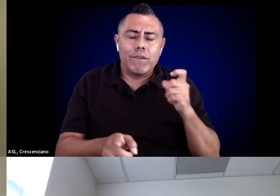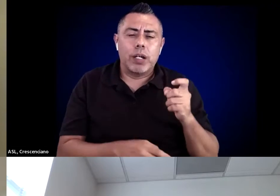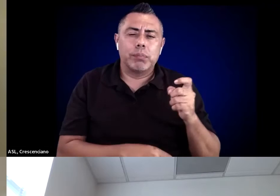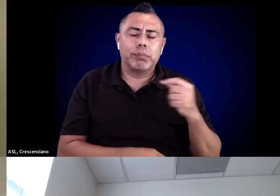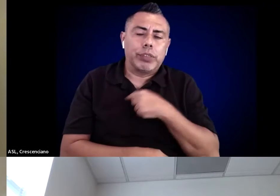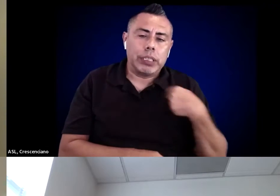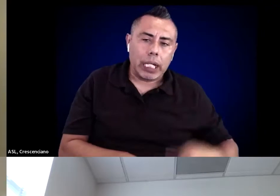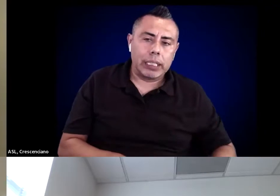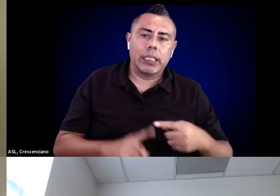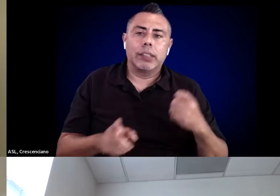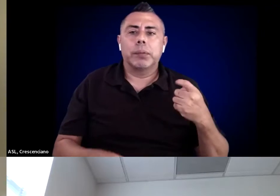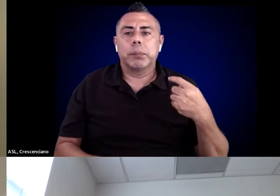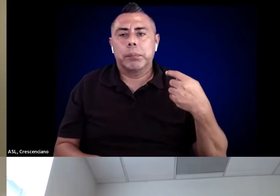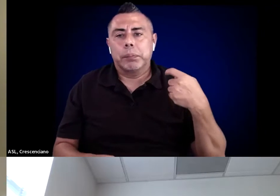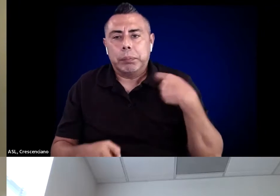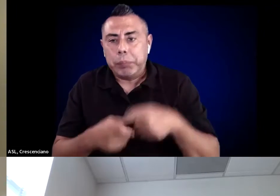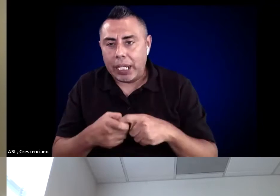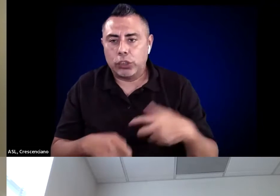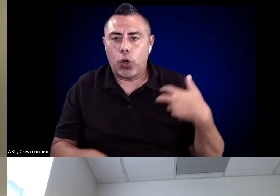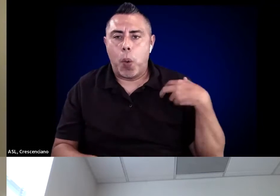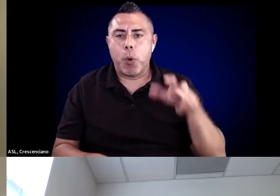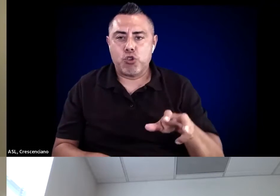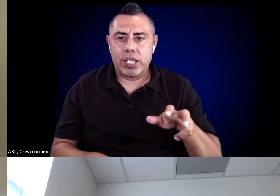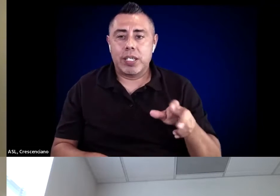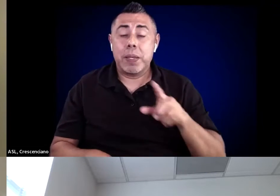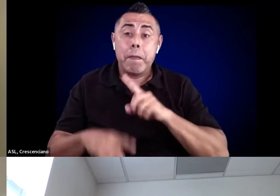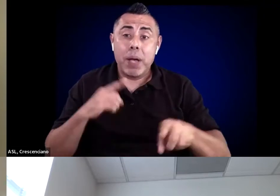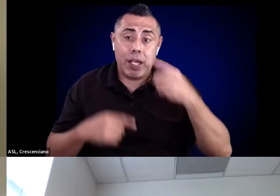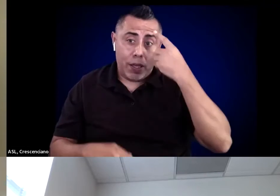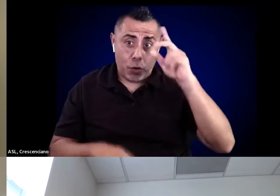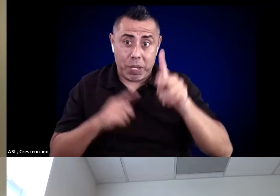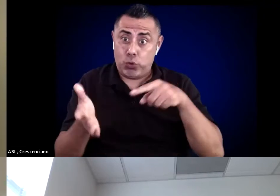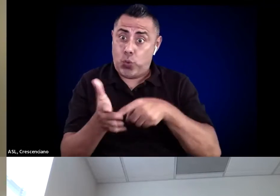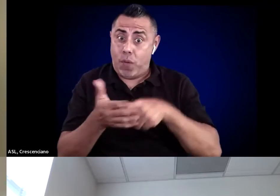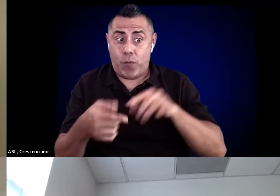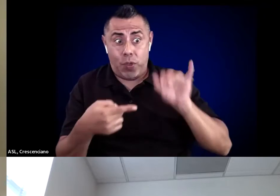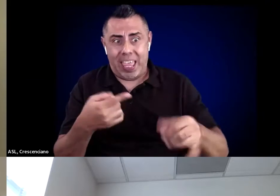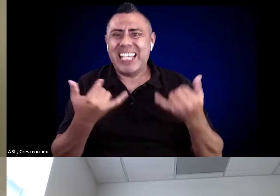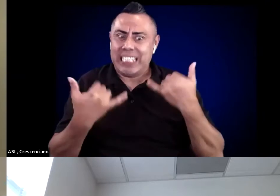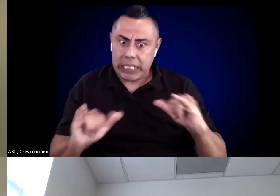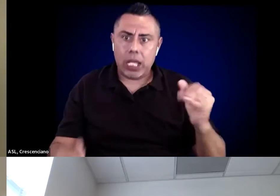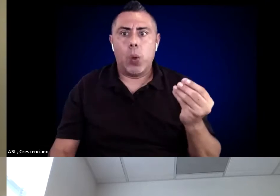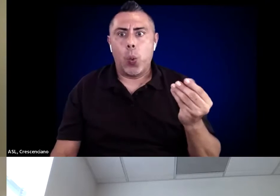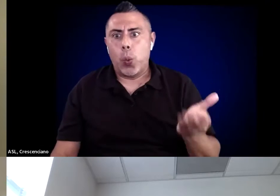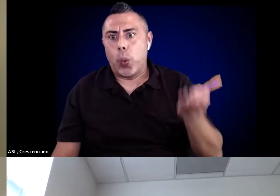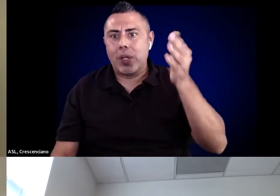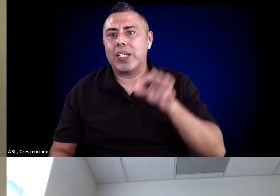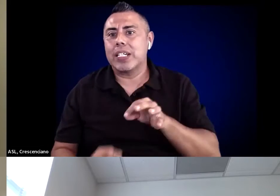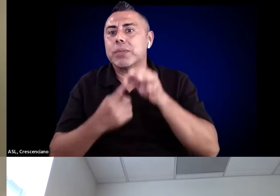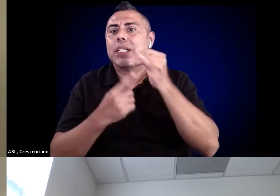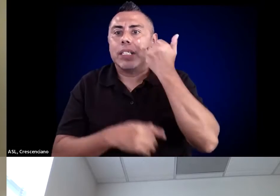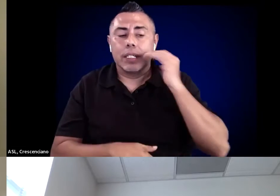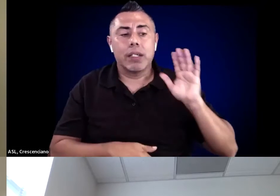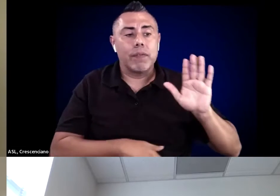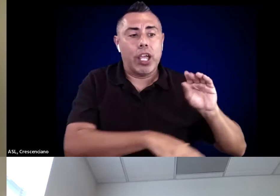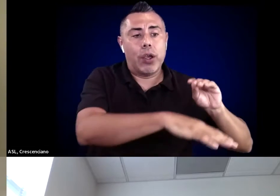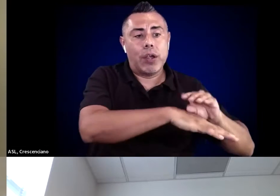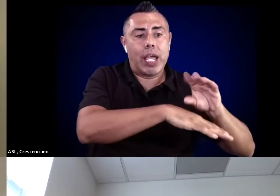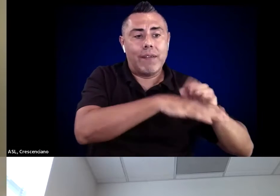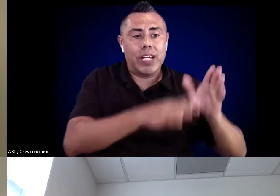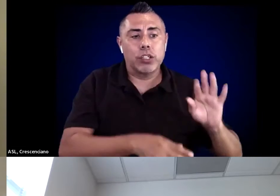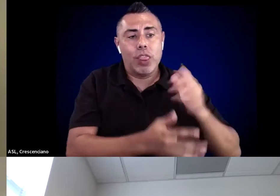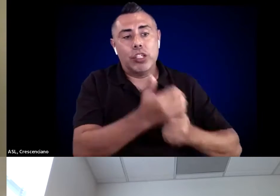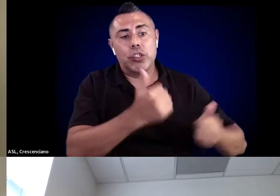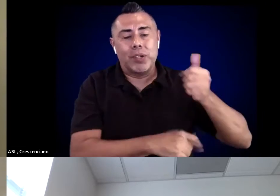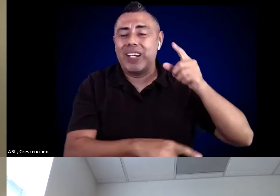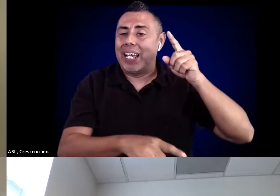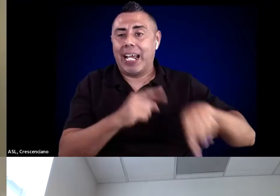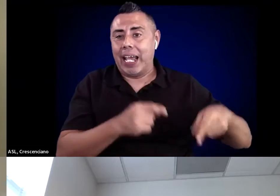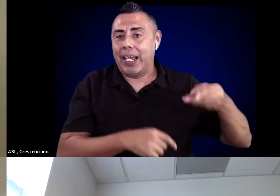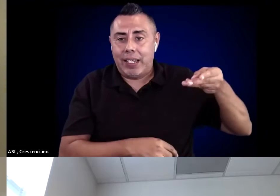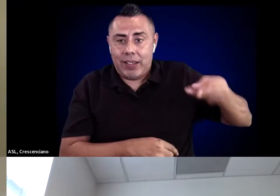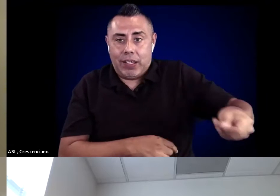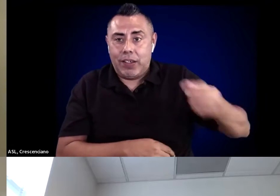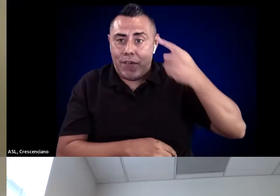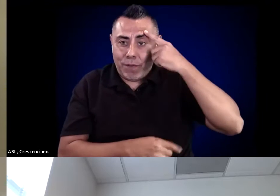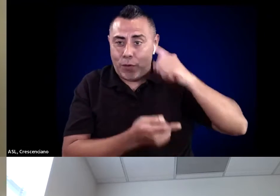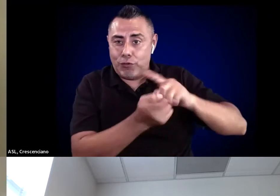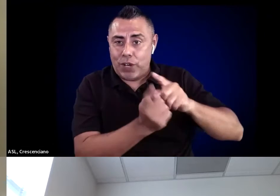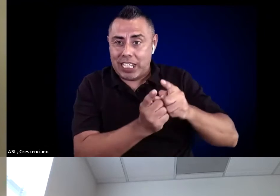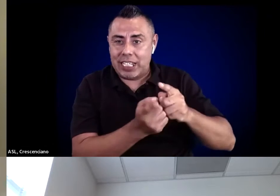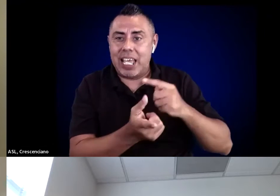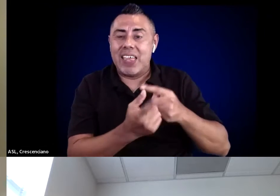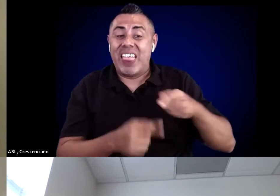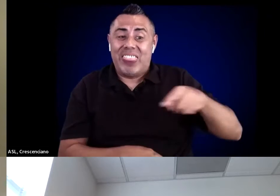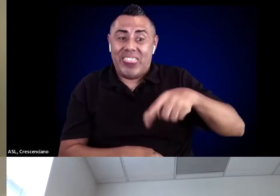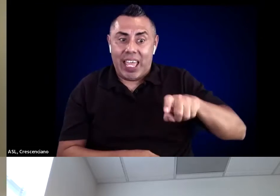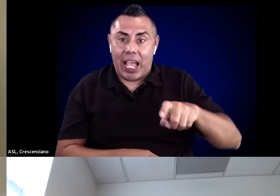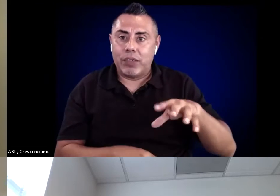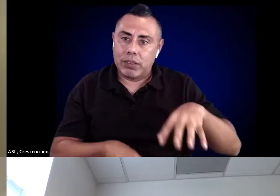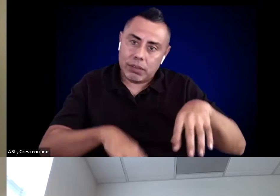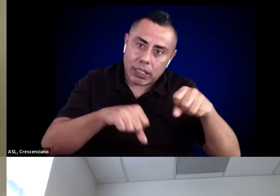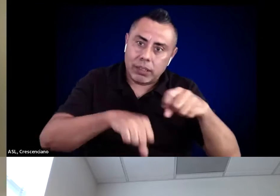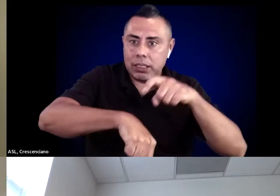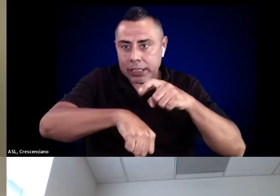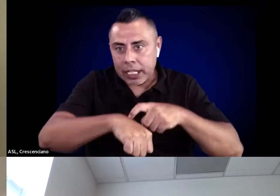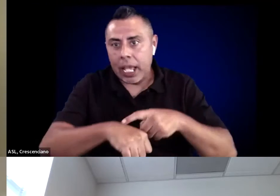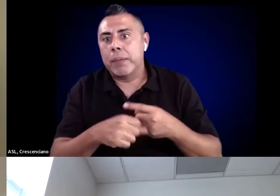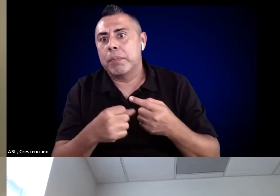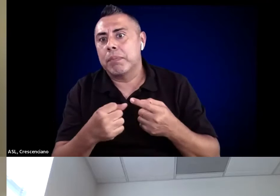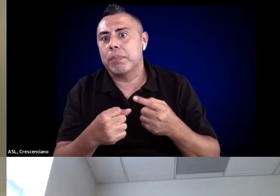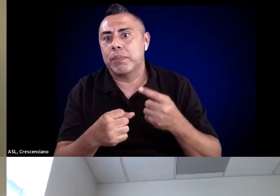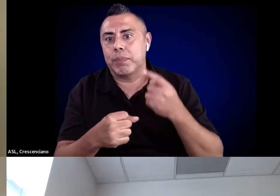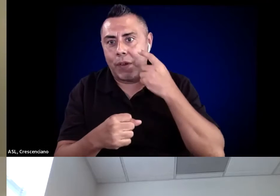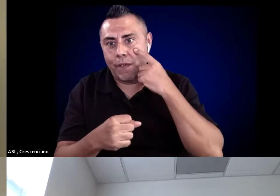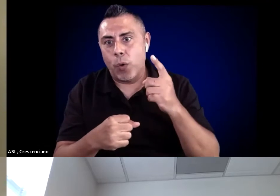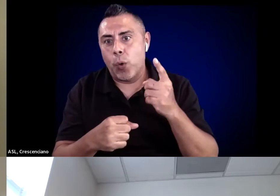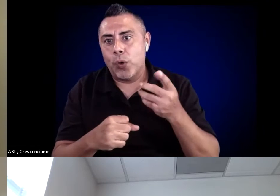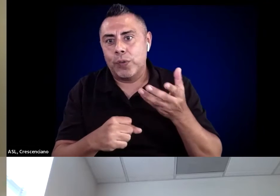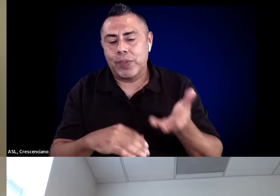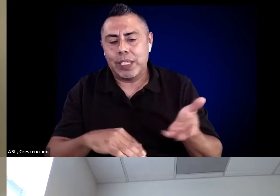Ranya Virk: for people to be able to afford this that's still, you know, a lot of money, especially if their um advisor or superior isn't able to fund this translation cost um. Then they have to really send the extra time um to be able to um increase the overall kind of fluency um,